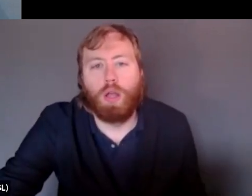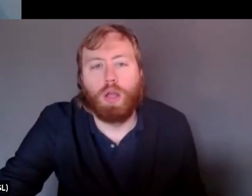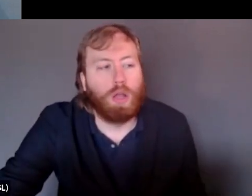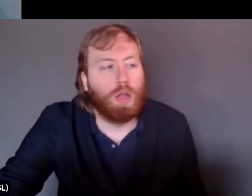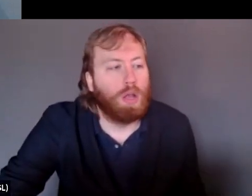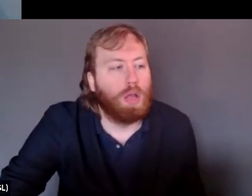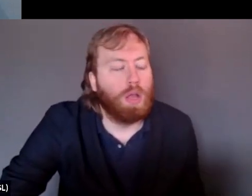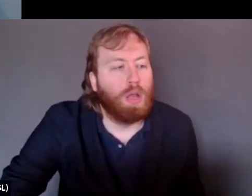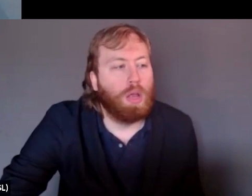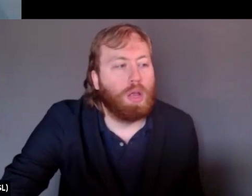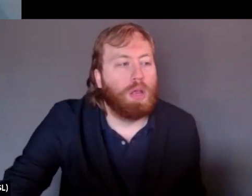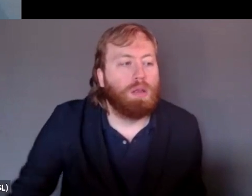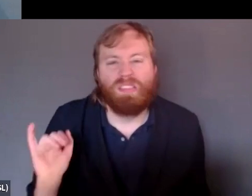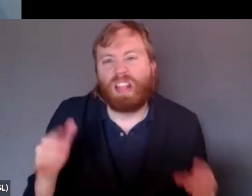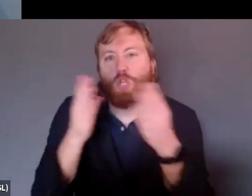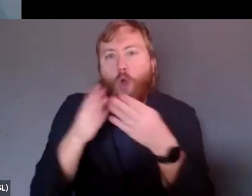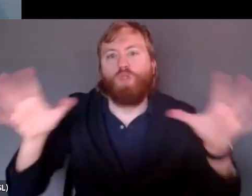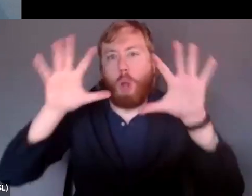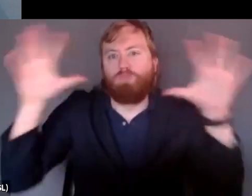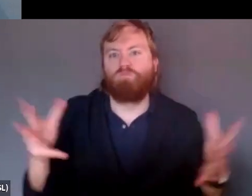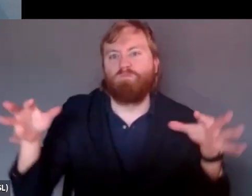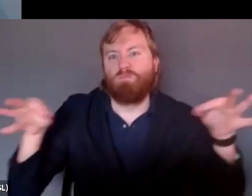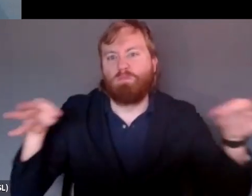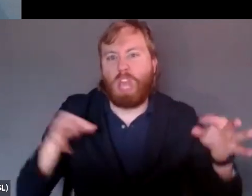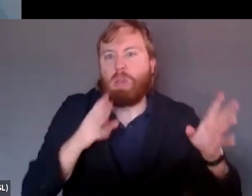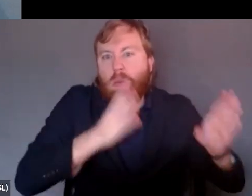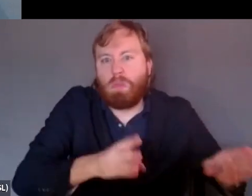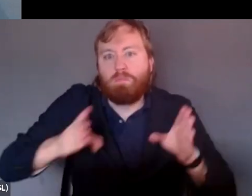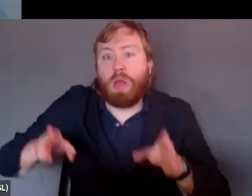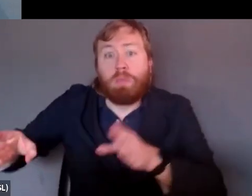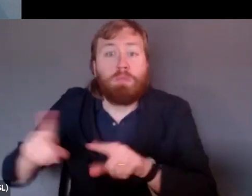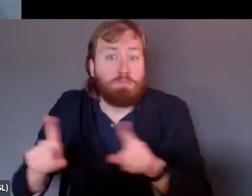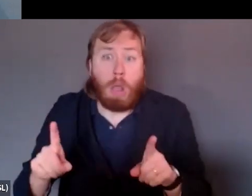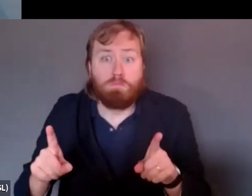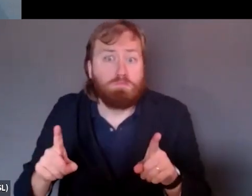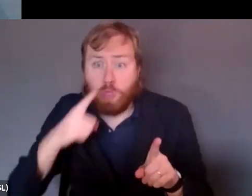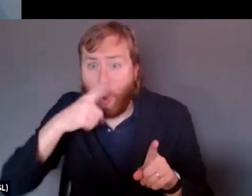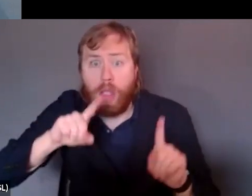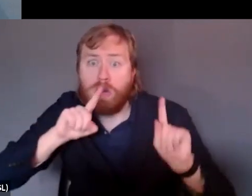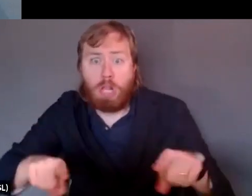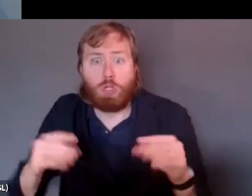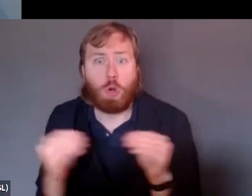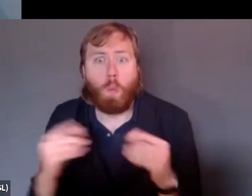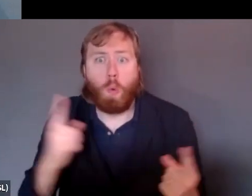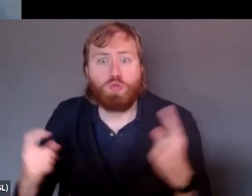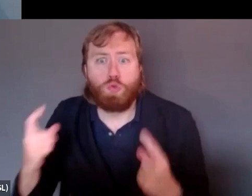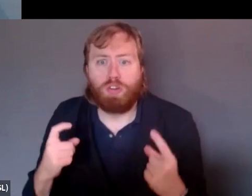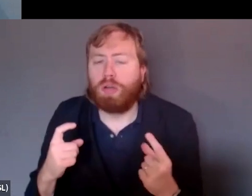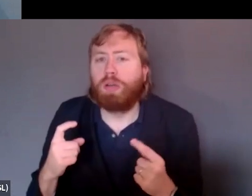That's the overall picture, but feel free to ask more detailed questions. Of course, Amber, feel free to pose additional questions or add info.